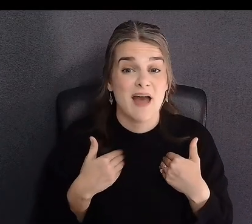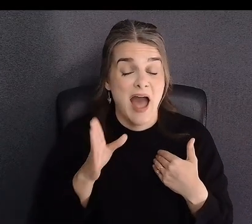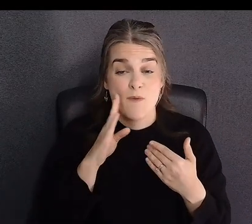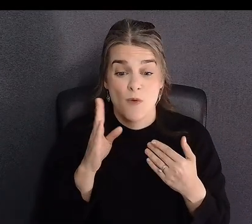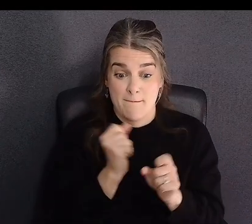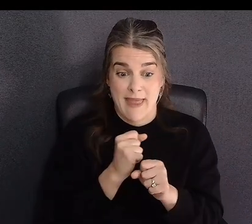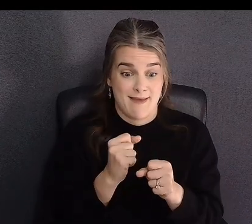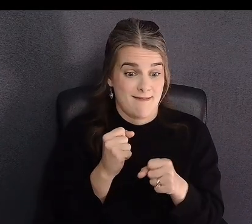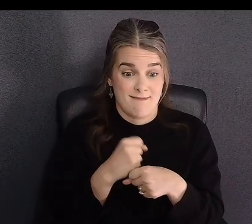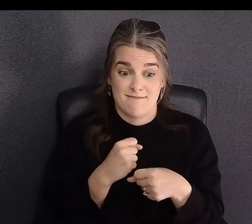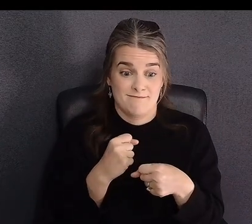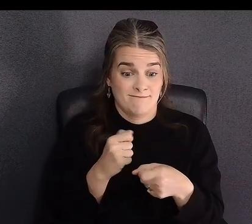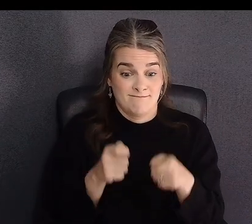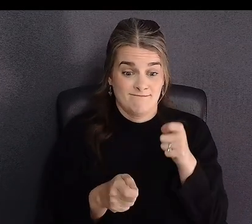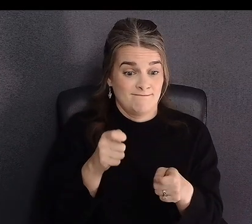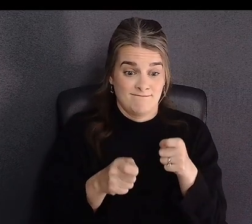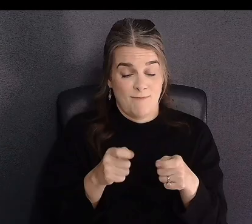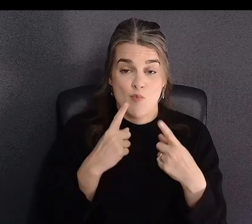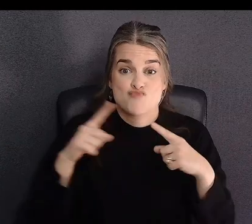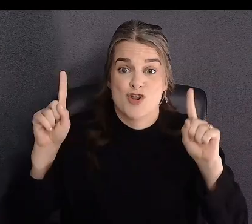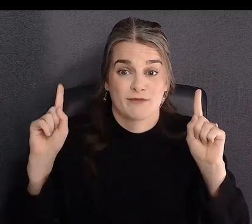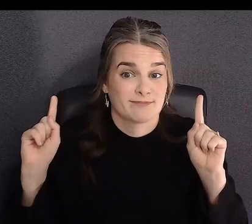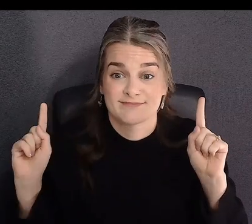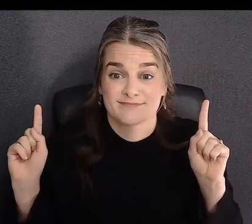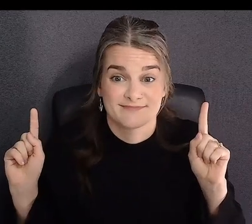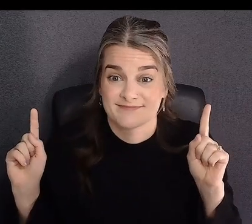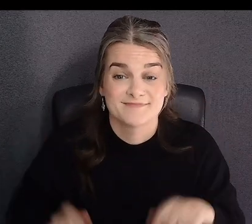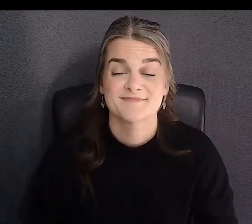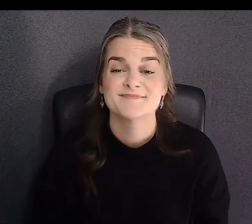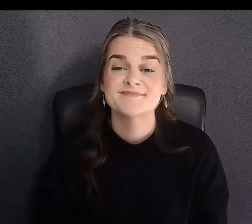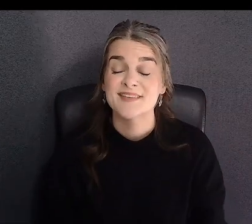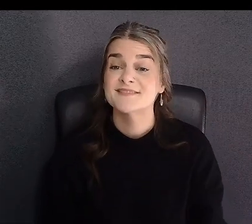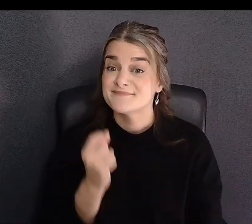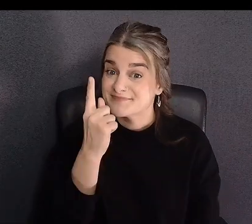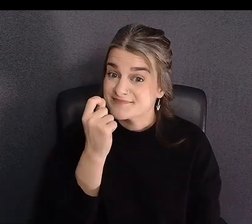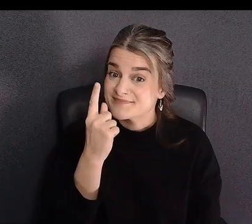I've taken paint brushes and taken the metal tip